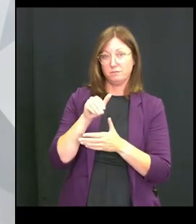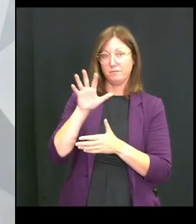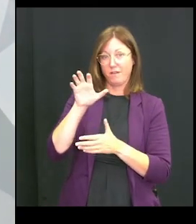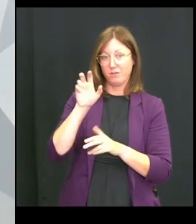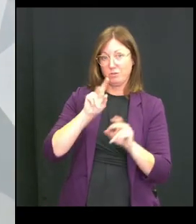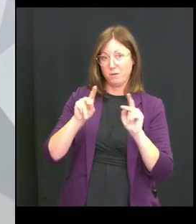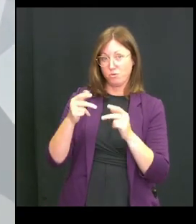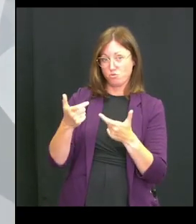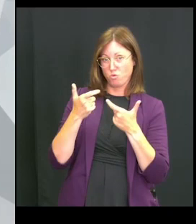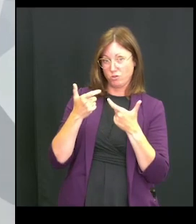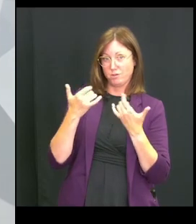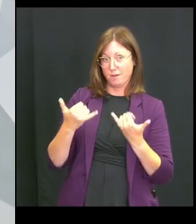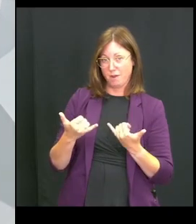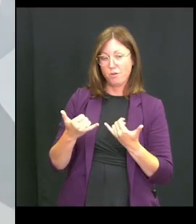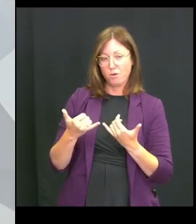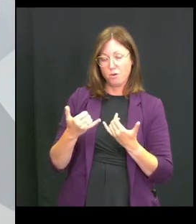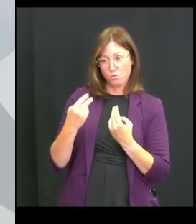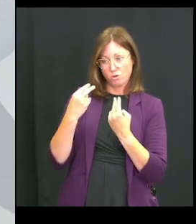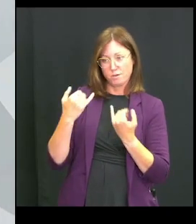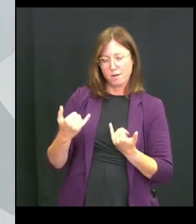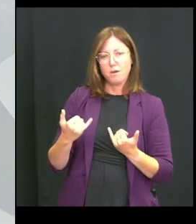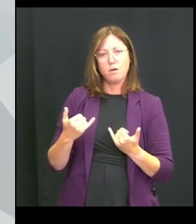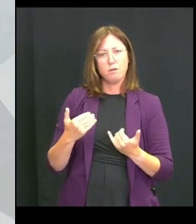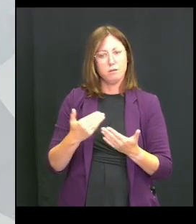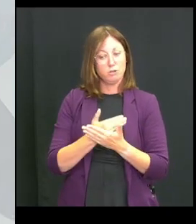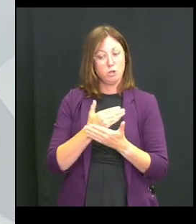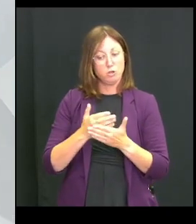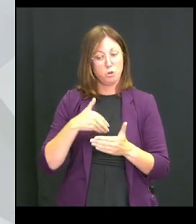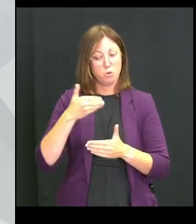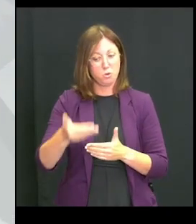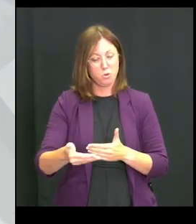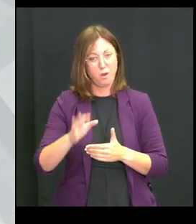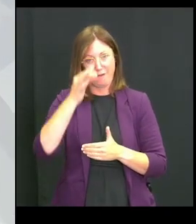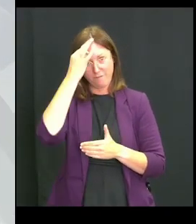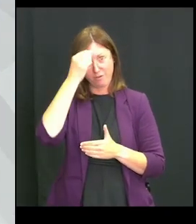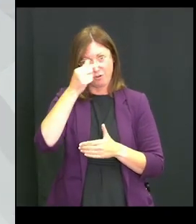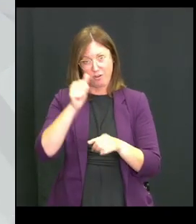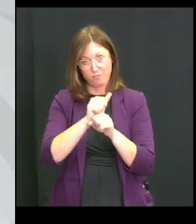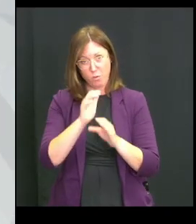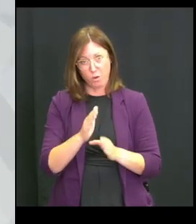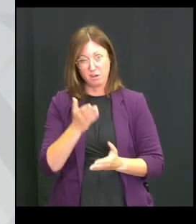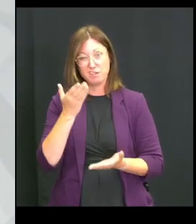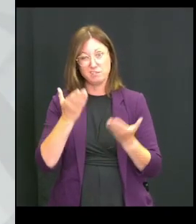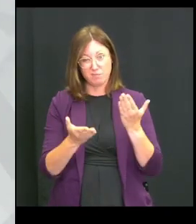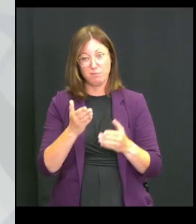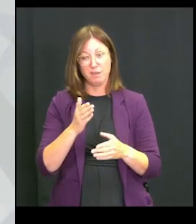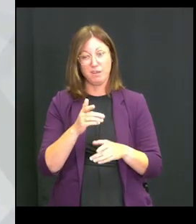we've got a new generation of public servants coming in and I think using that expertise